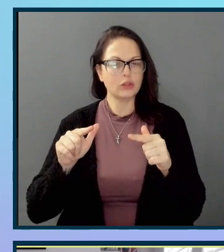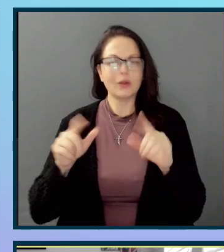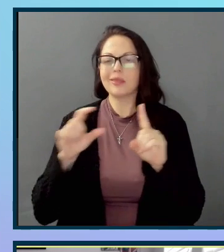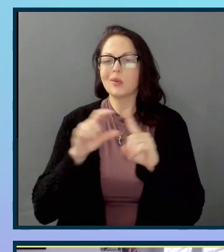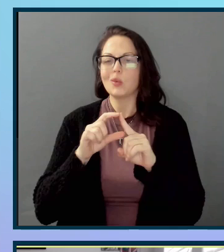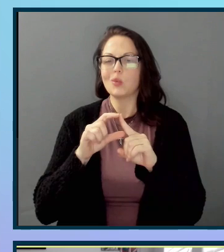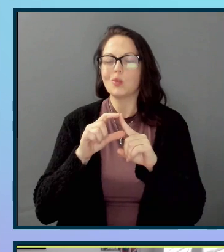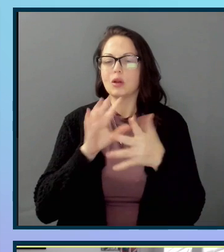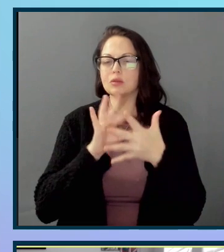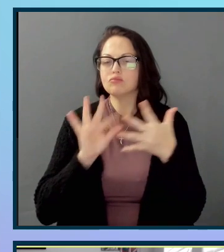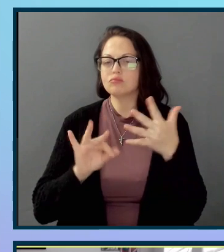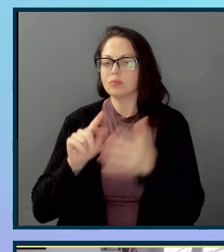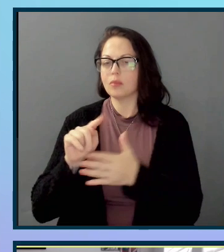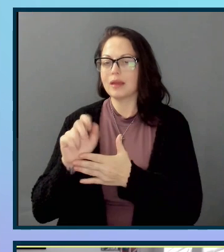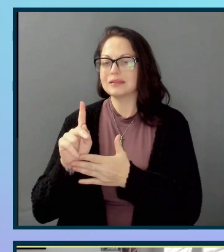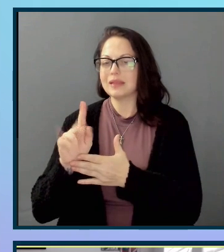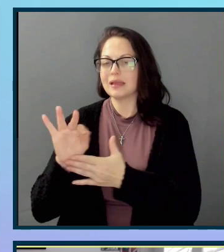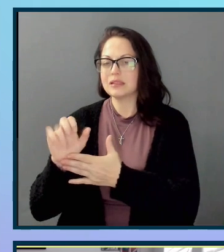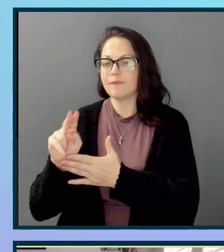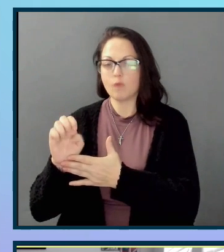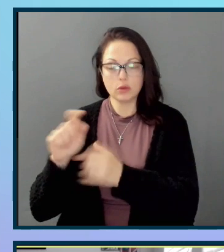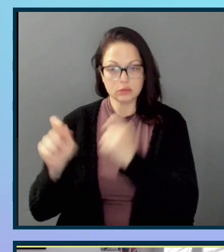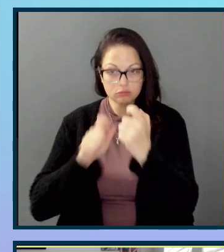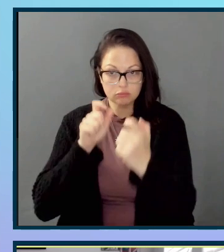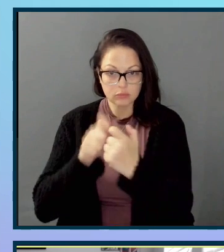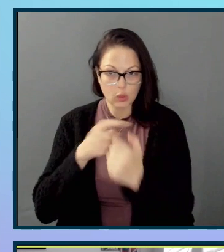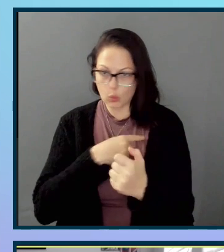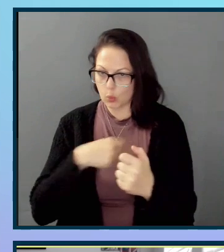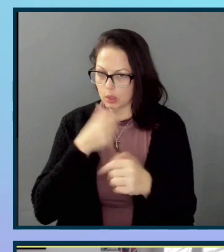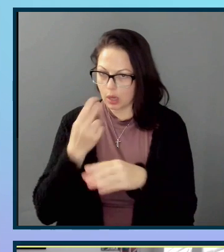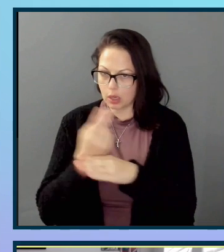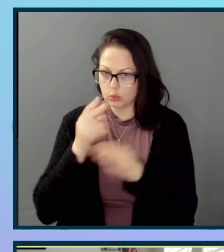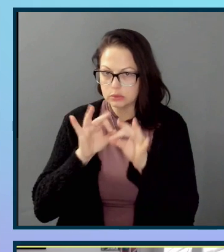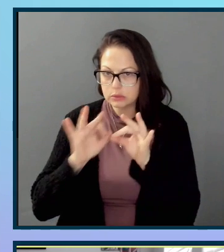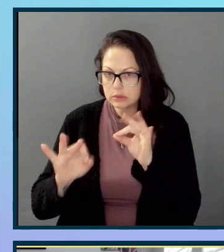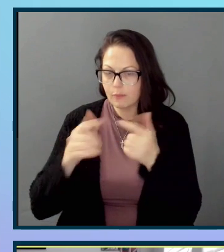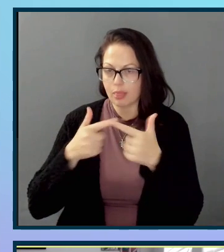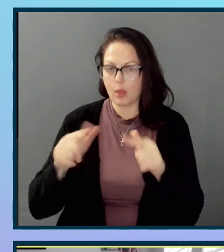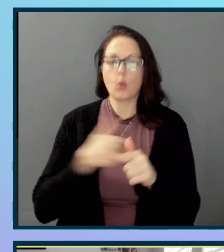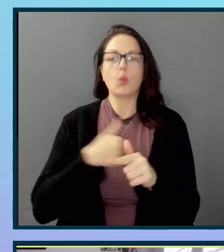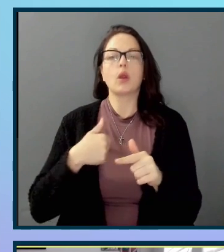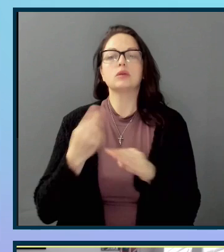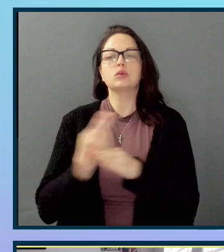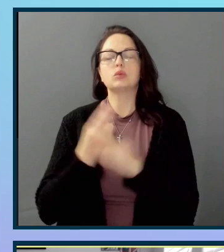very specifically. We are not using simple language here; we are using clear language. Because sometimes simple language